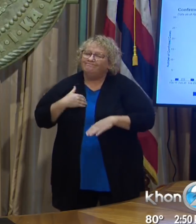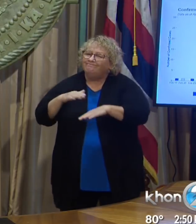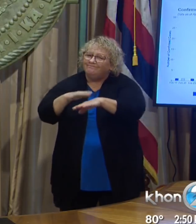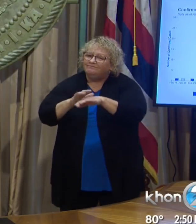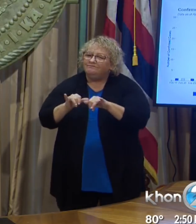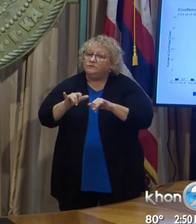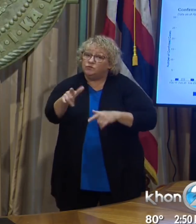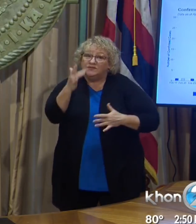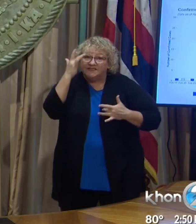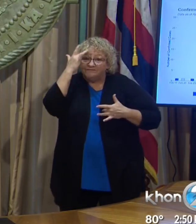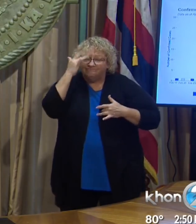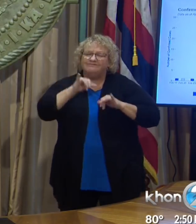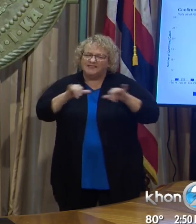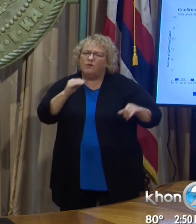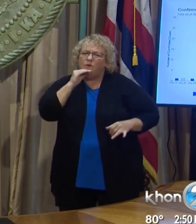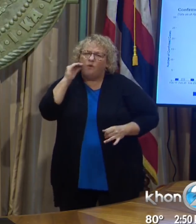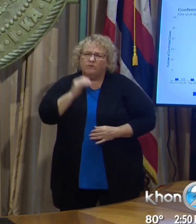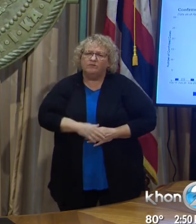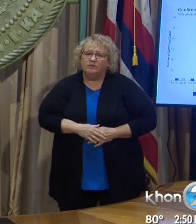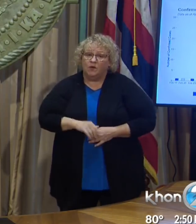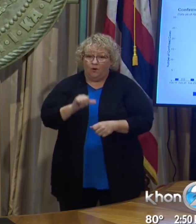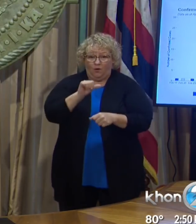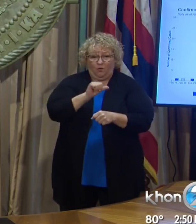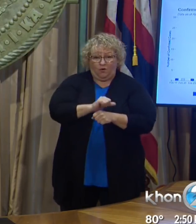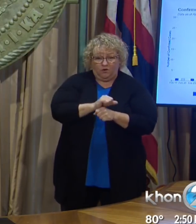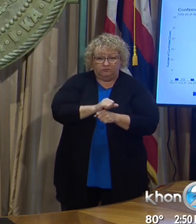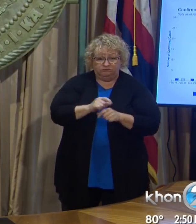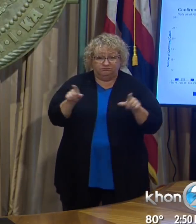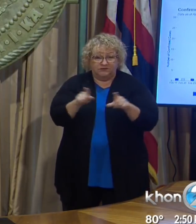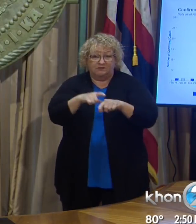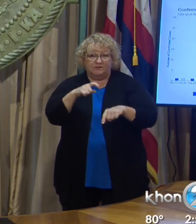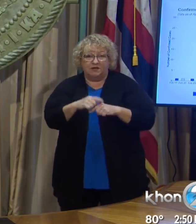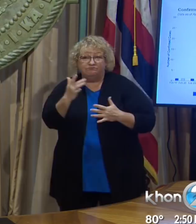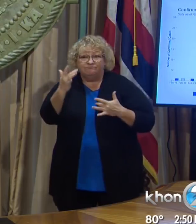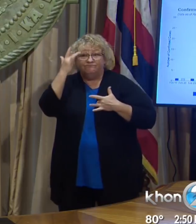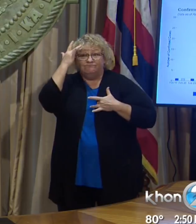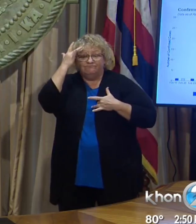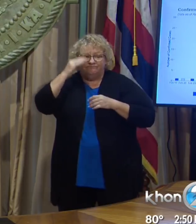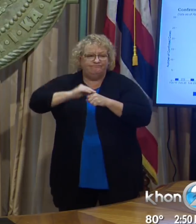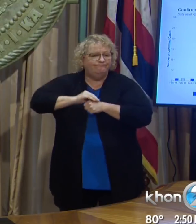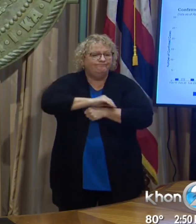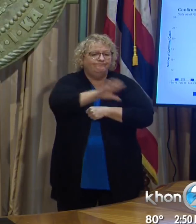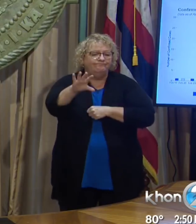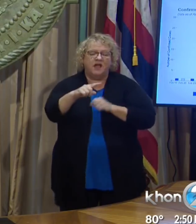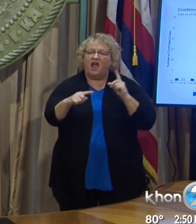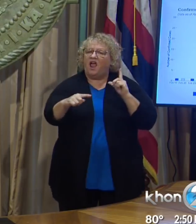PATIENTS. WE CONTINUE TO URGE PEOPLE TO STAY AT HOME IF YOU'RE SICK.